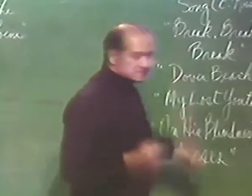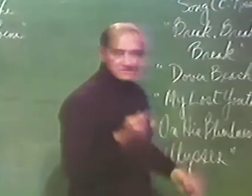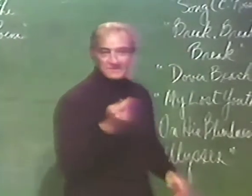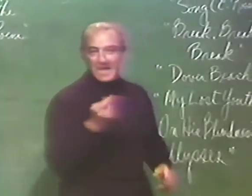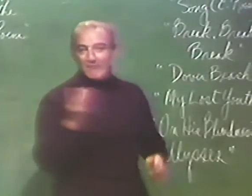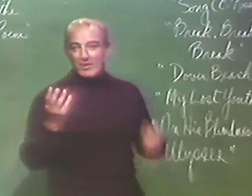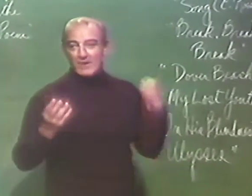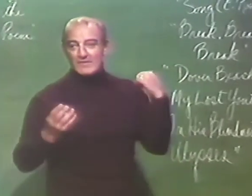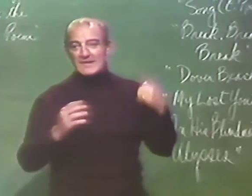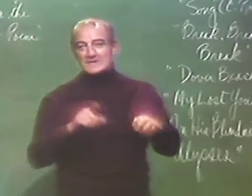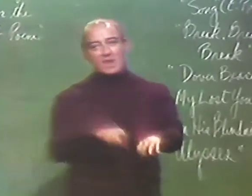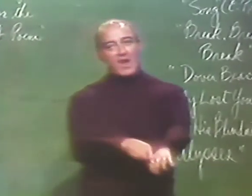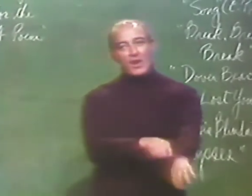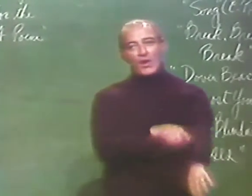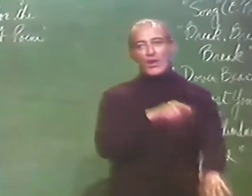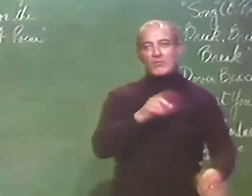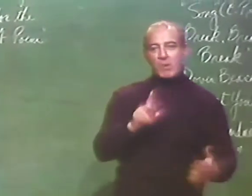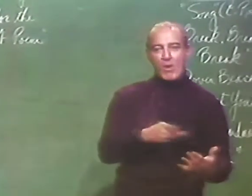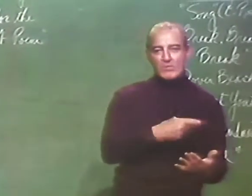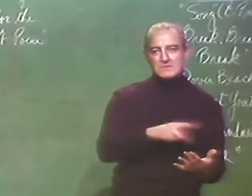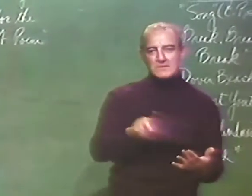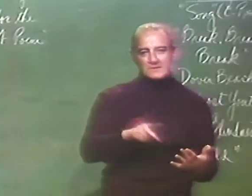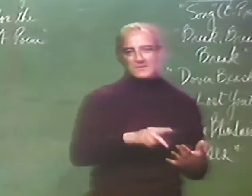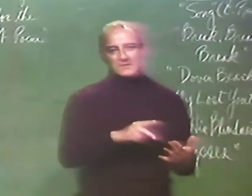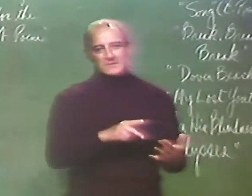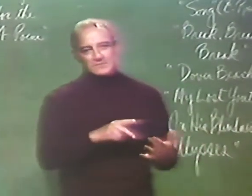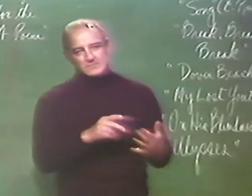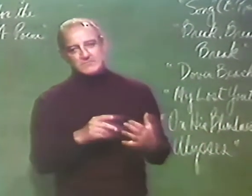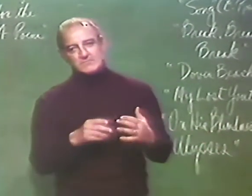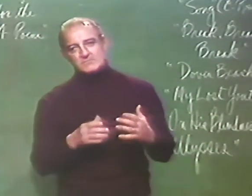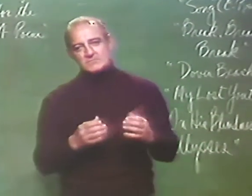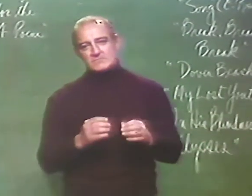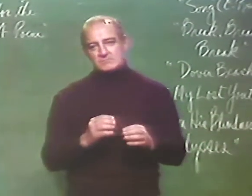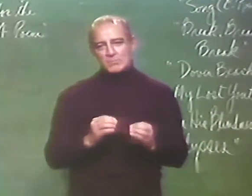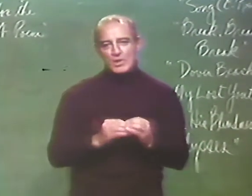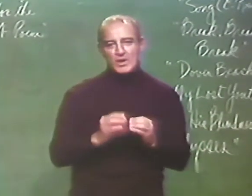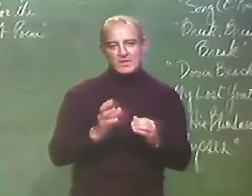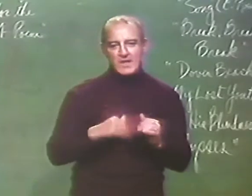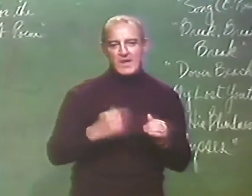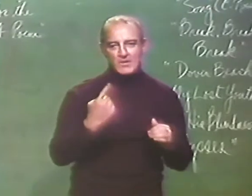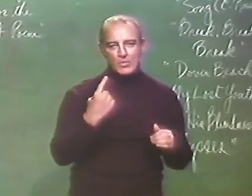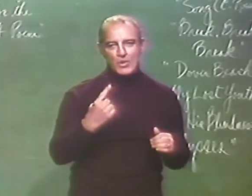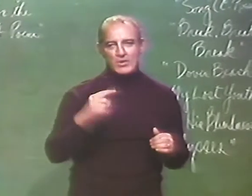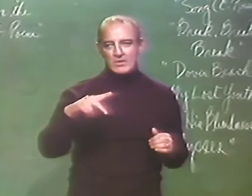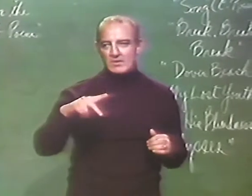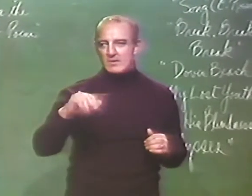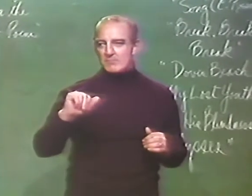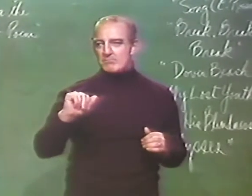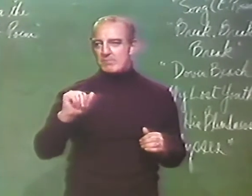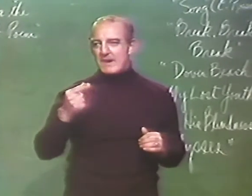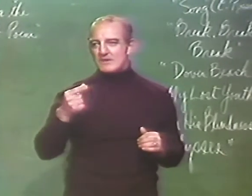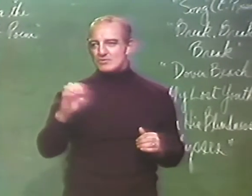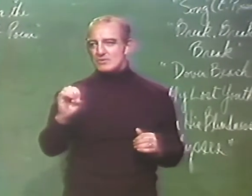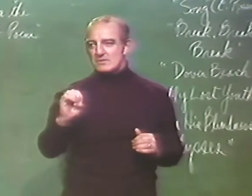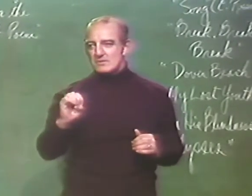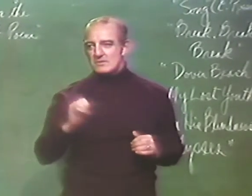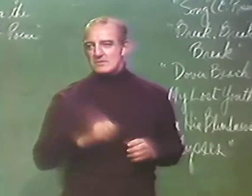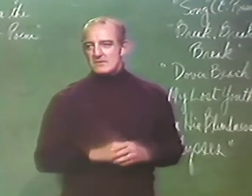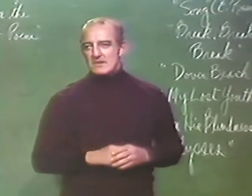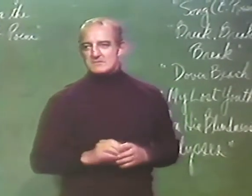SOME OF THESE ARE LONG POEMS, MORE THAN ONE PAGE,